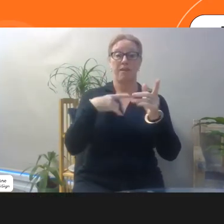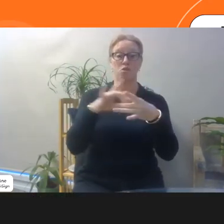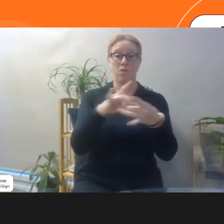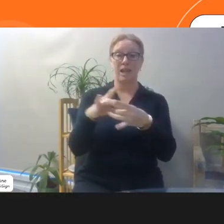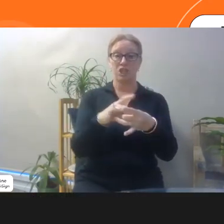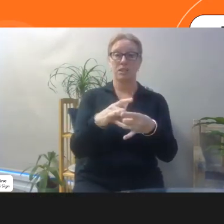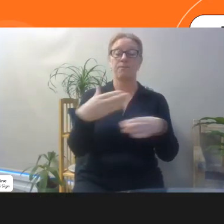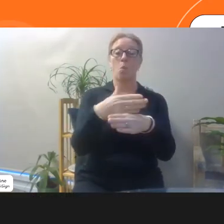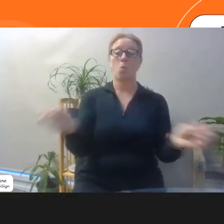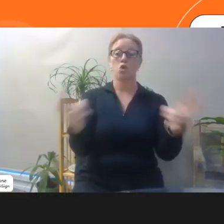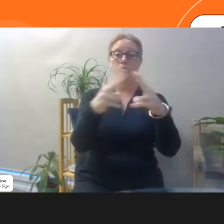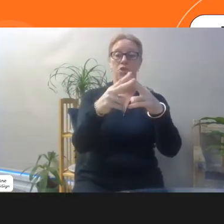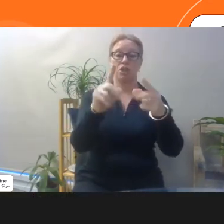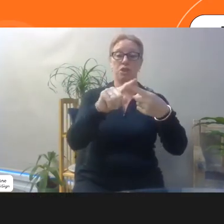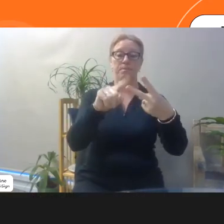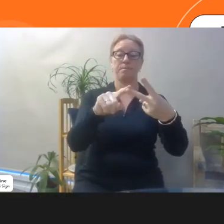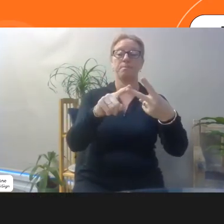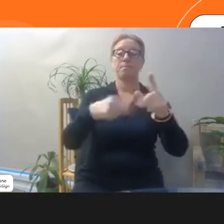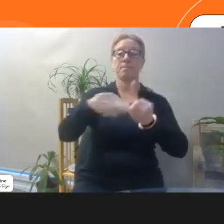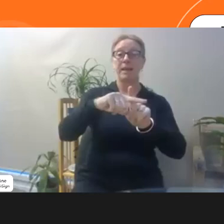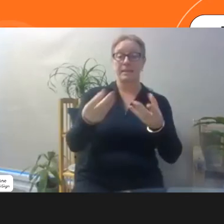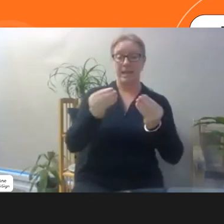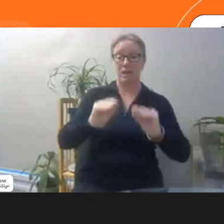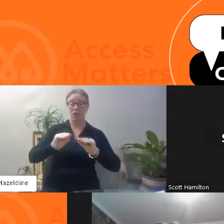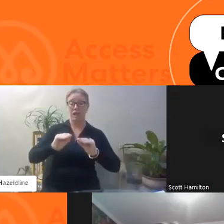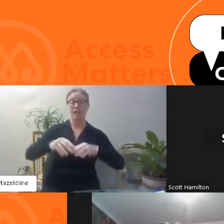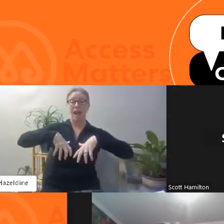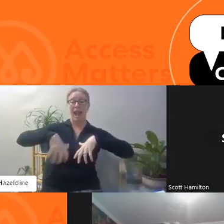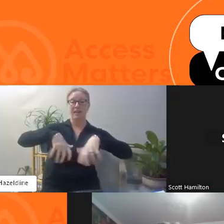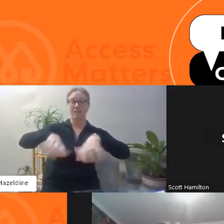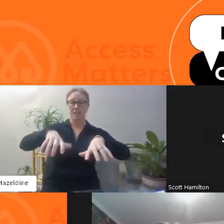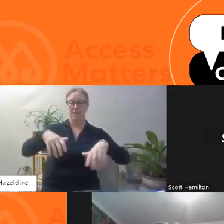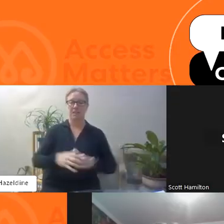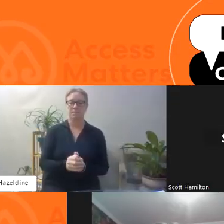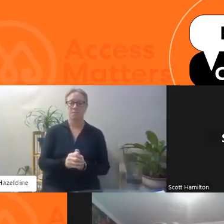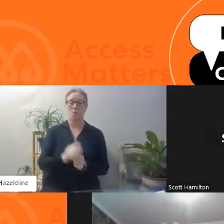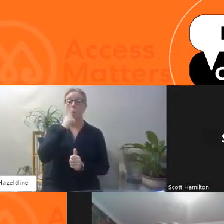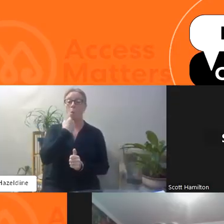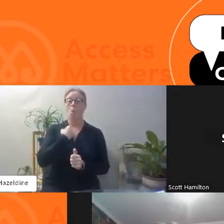He's also an education activist and will be talking today about